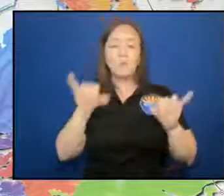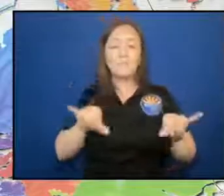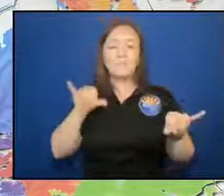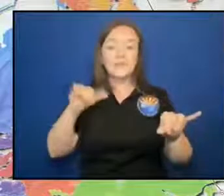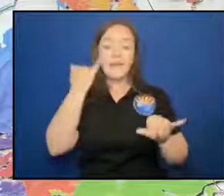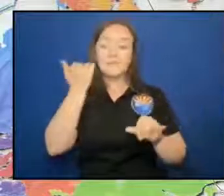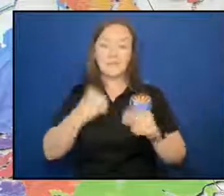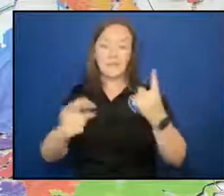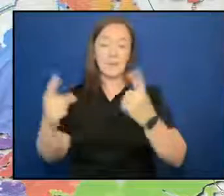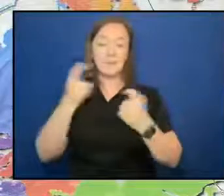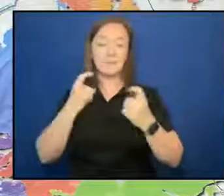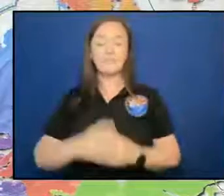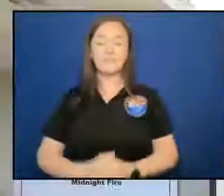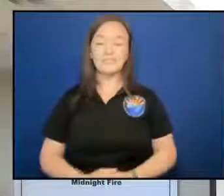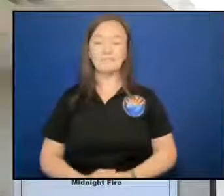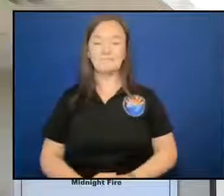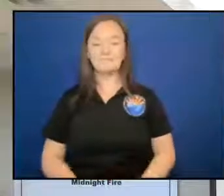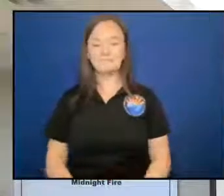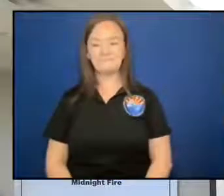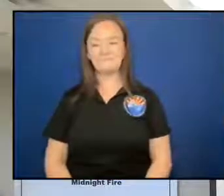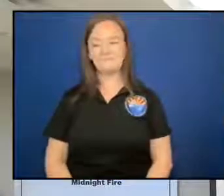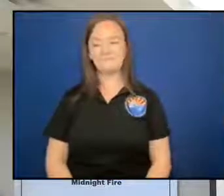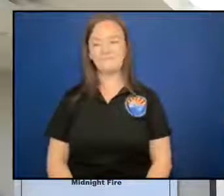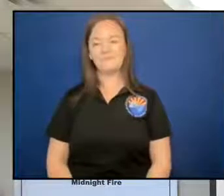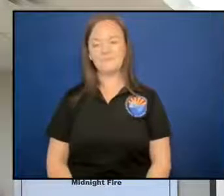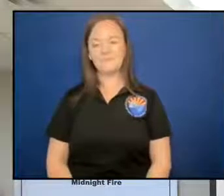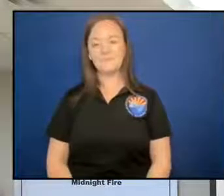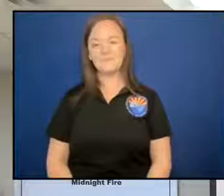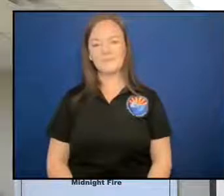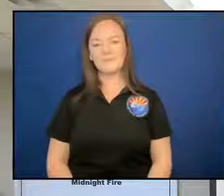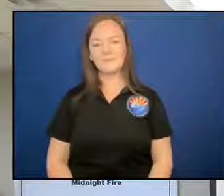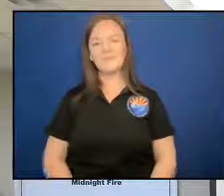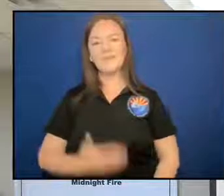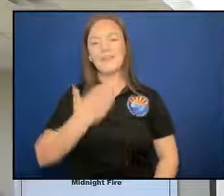SO ANOTHER THING THAT WAS MENTIONED AND IS EXTREMELY